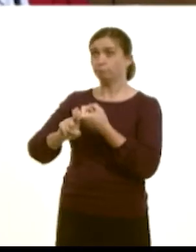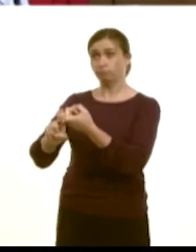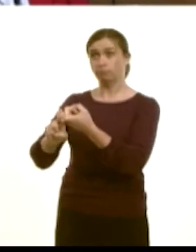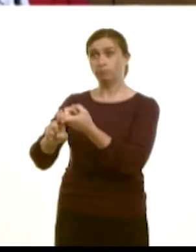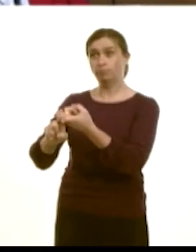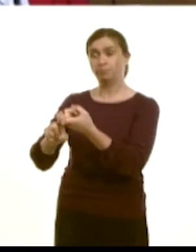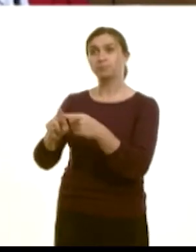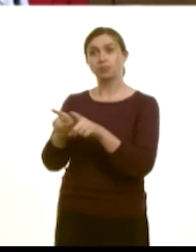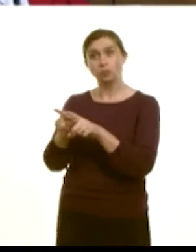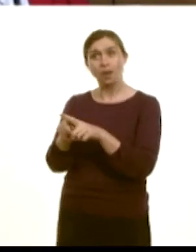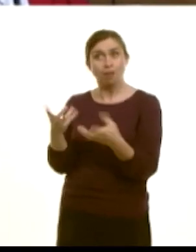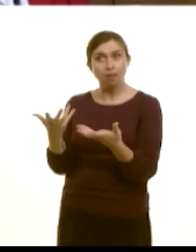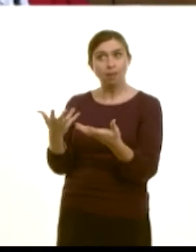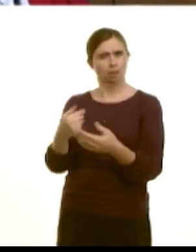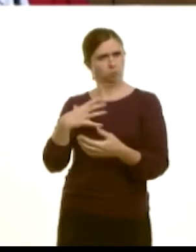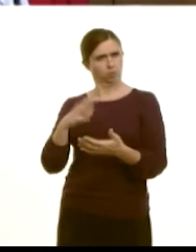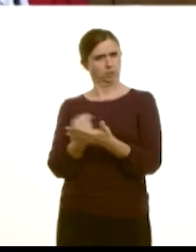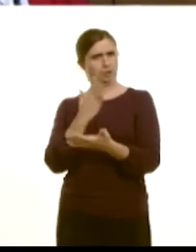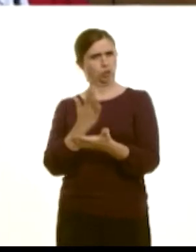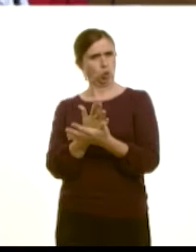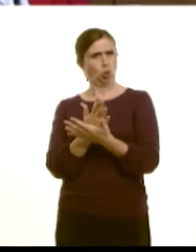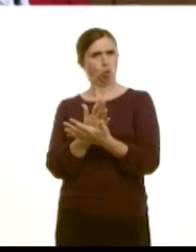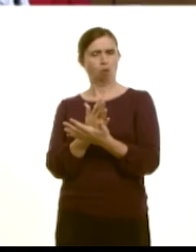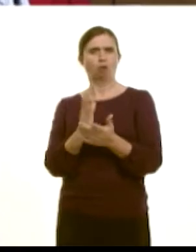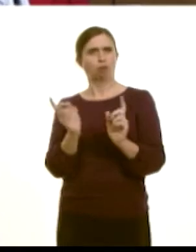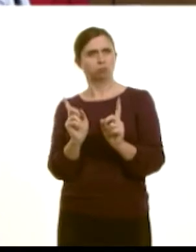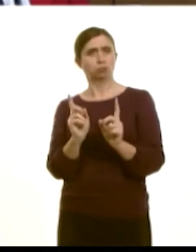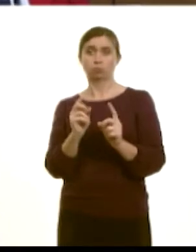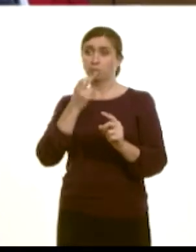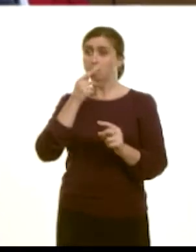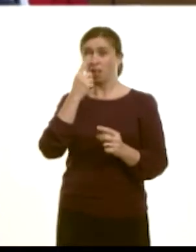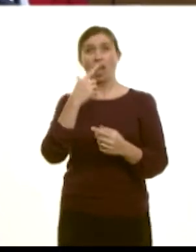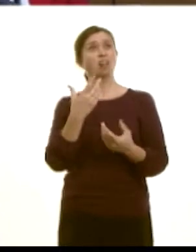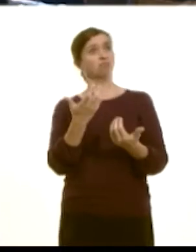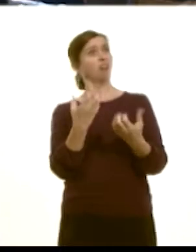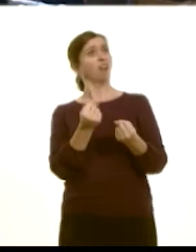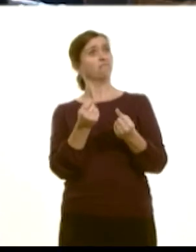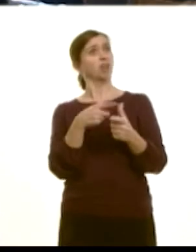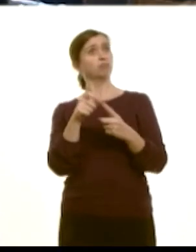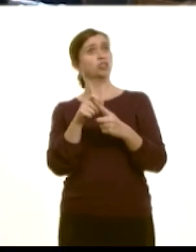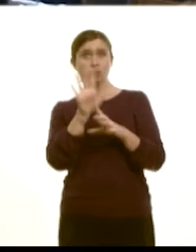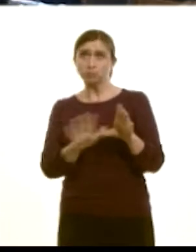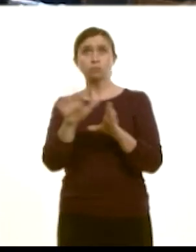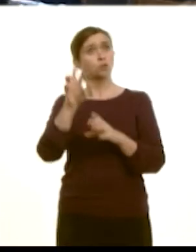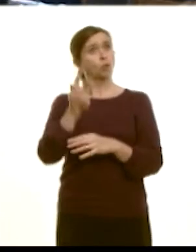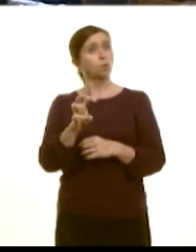We want to make sure, of course, that it is the case that people are able to access apprenticeships, as they can across the whole of Wales.